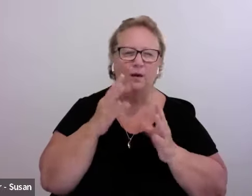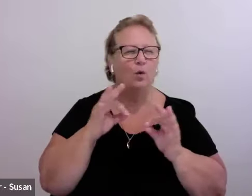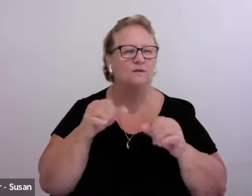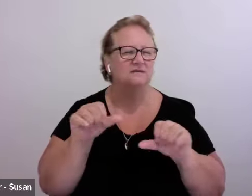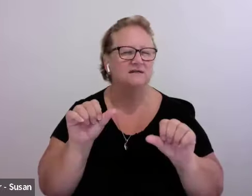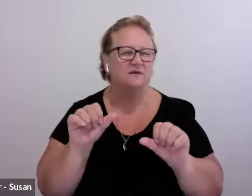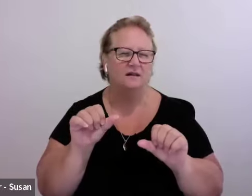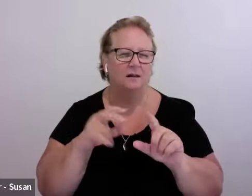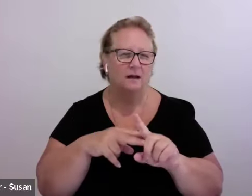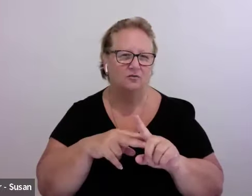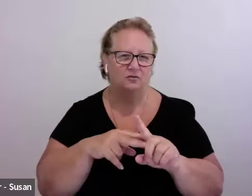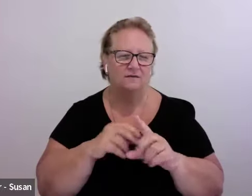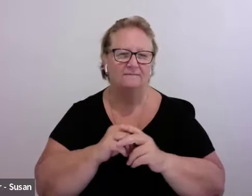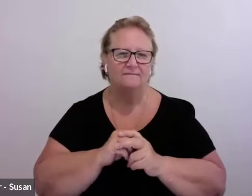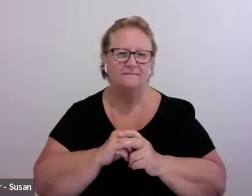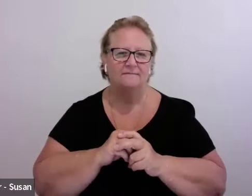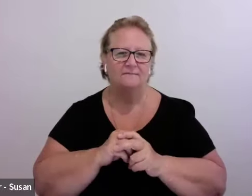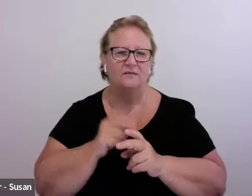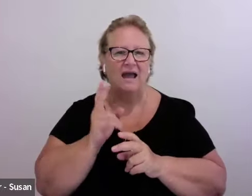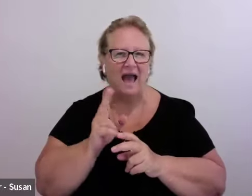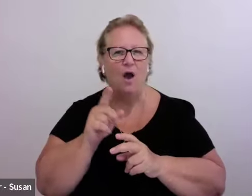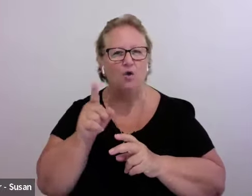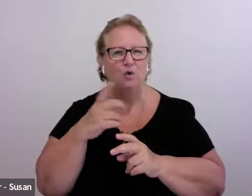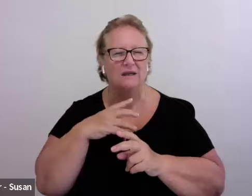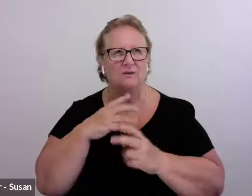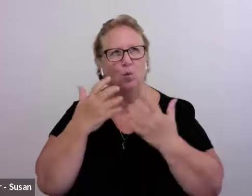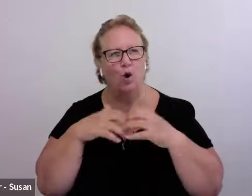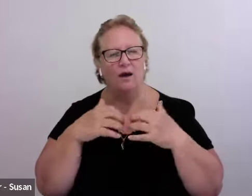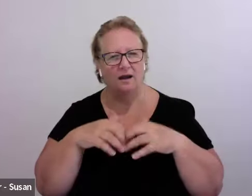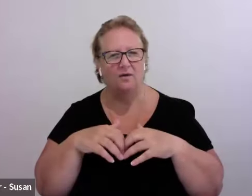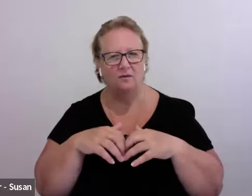dipping with another funding source, and if so it's